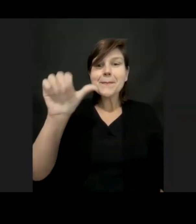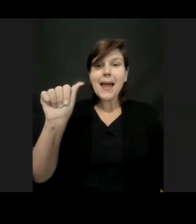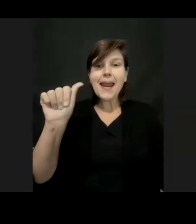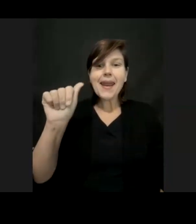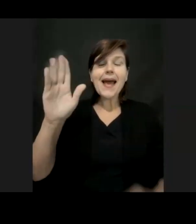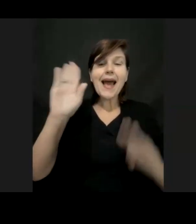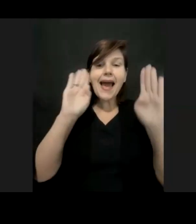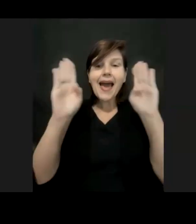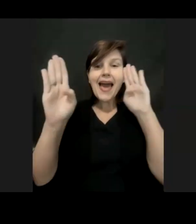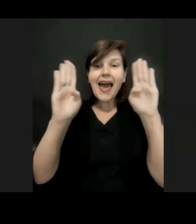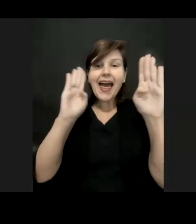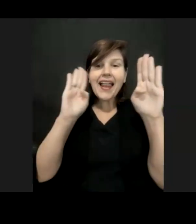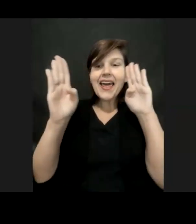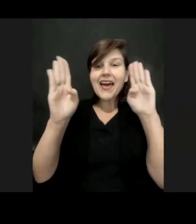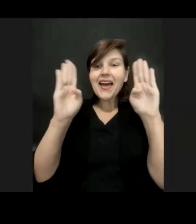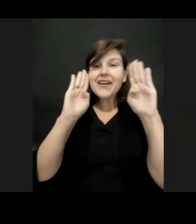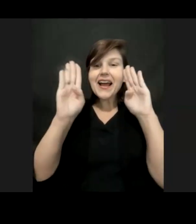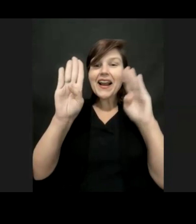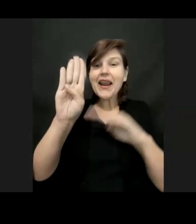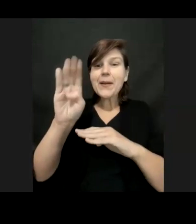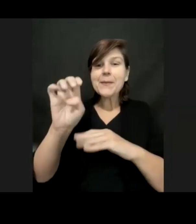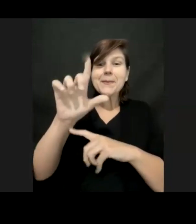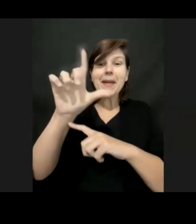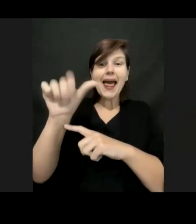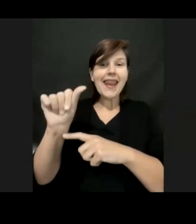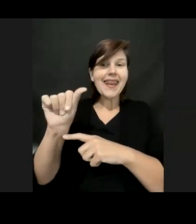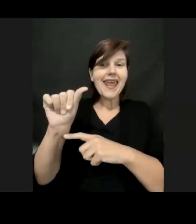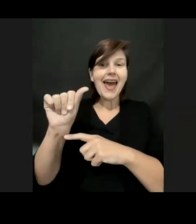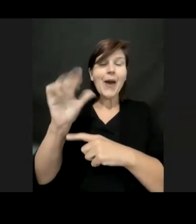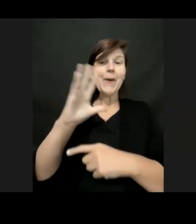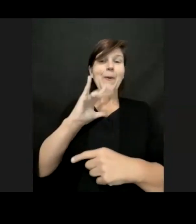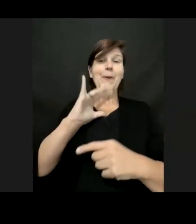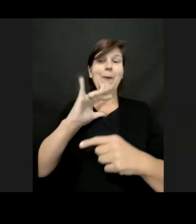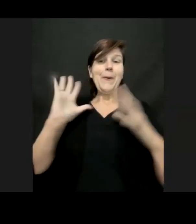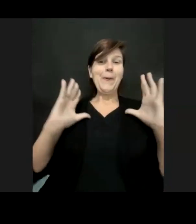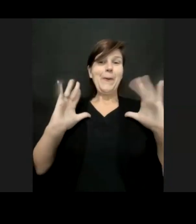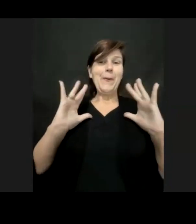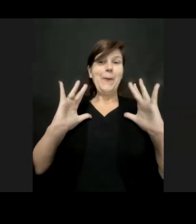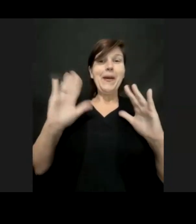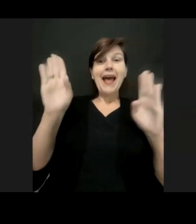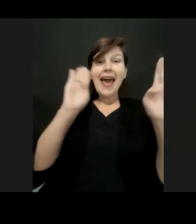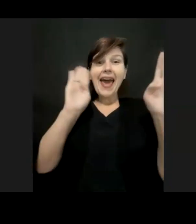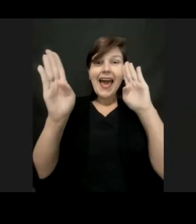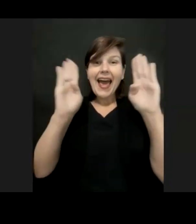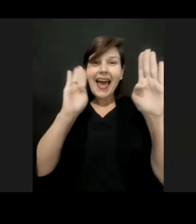Bella, whoop! Hello, hello, hello, Bella!